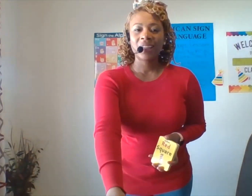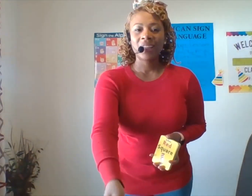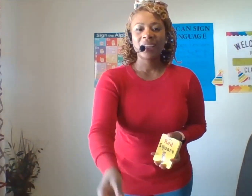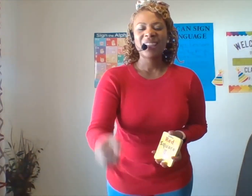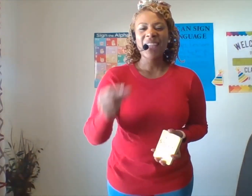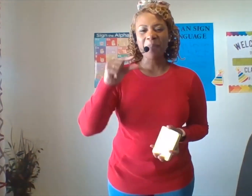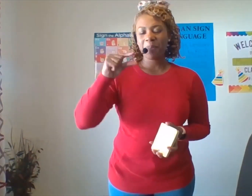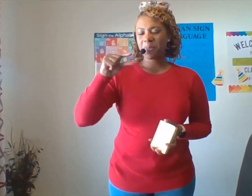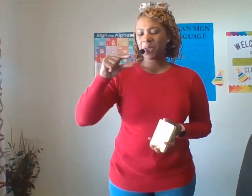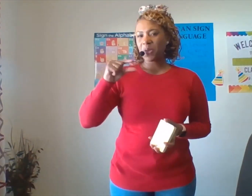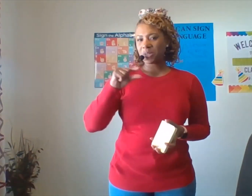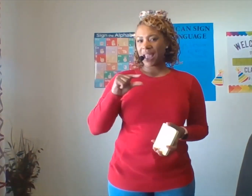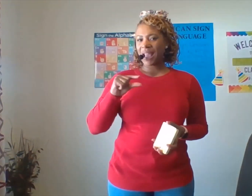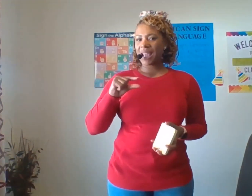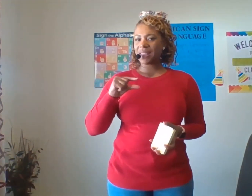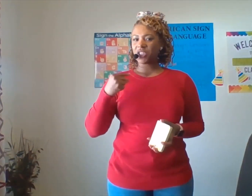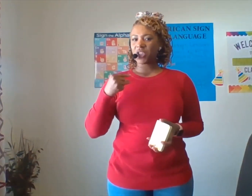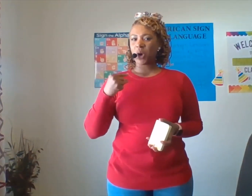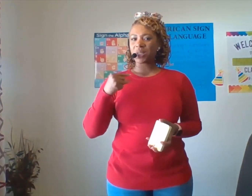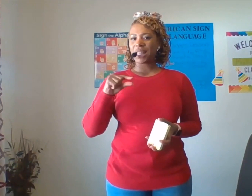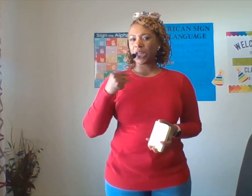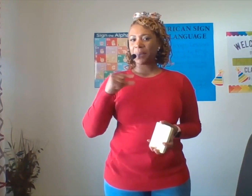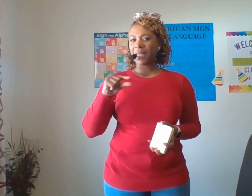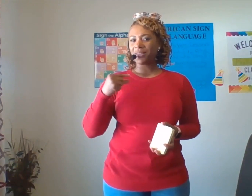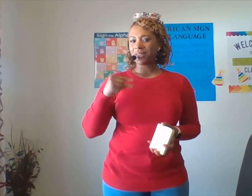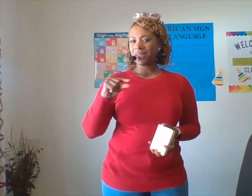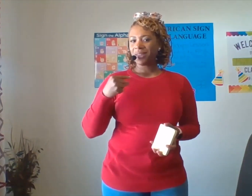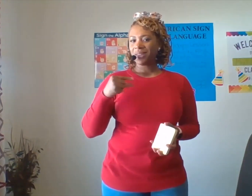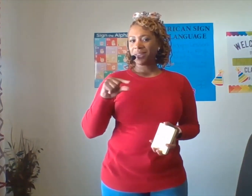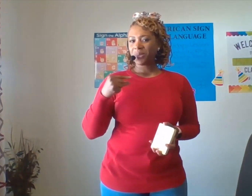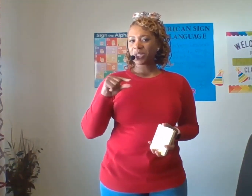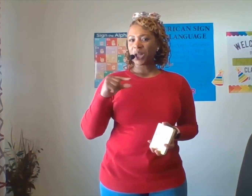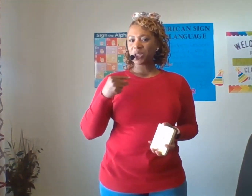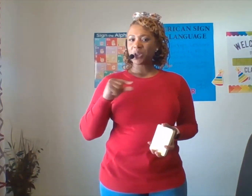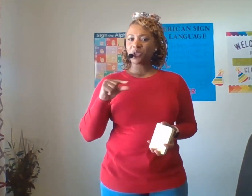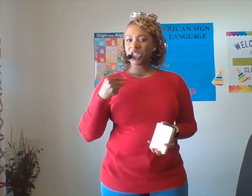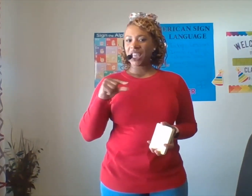yep you use that hand that shows a little bit which is also your g